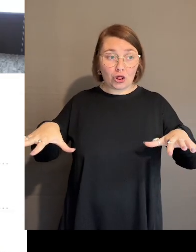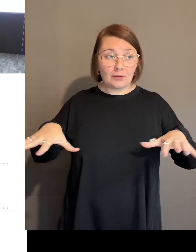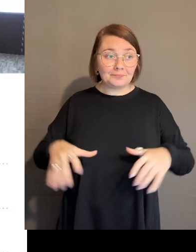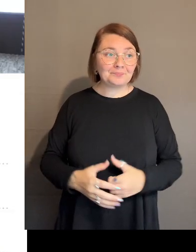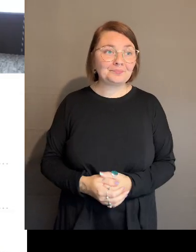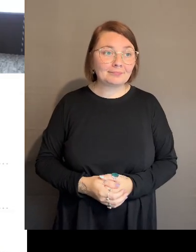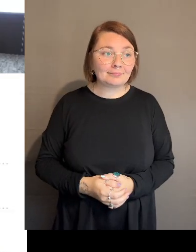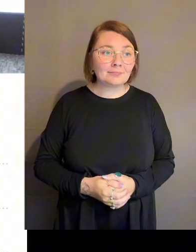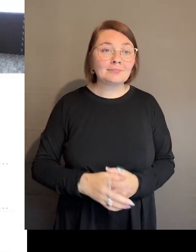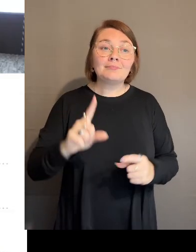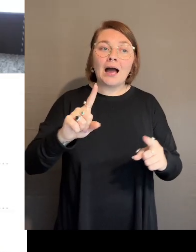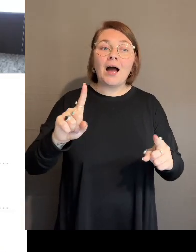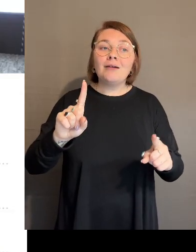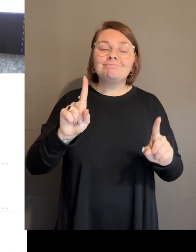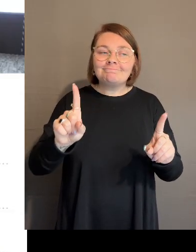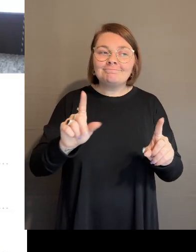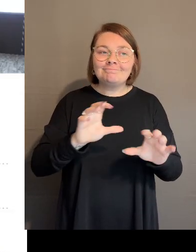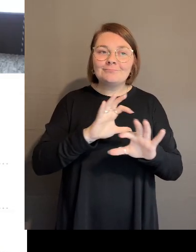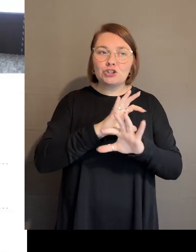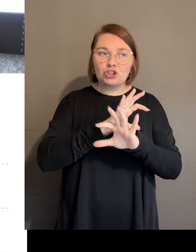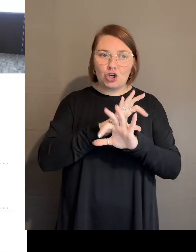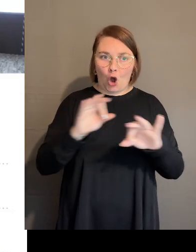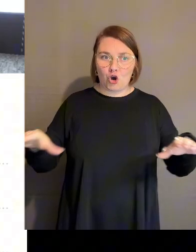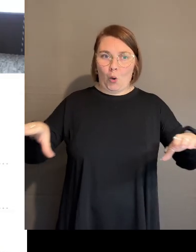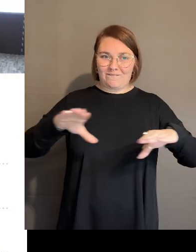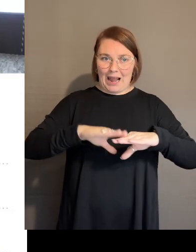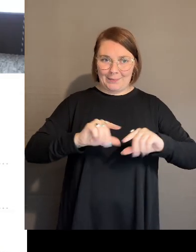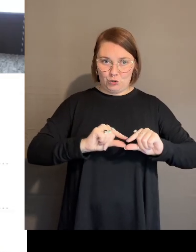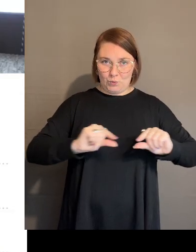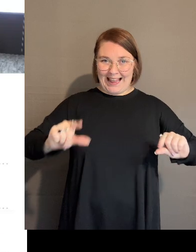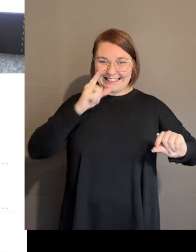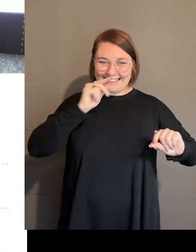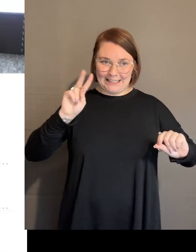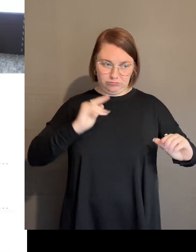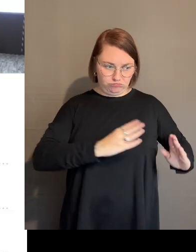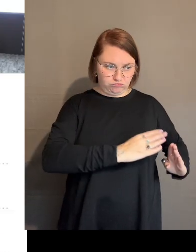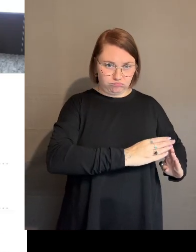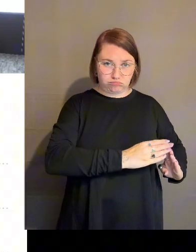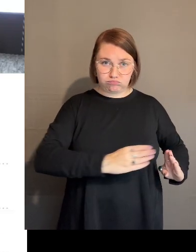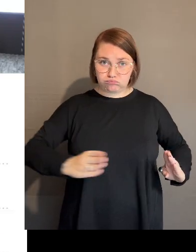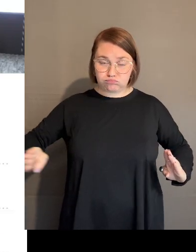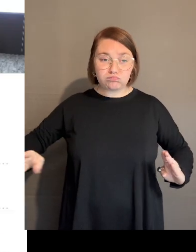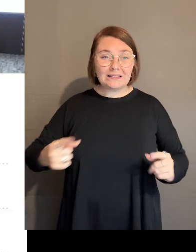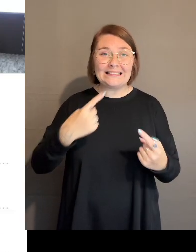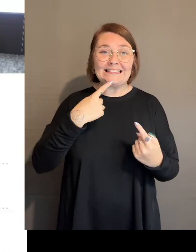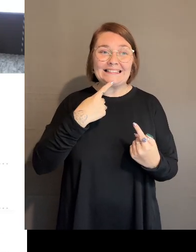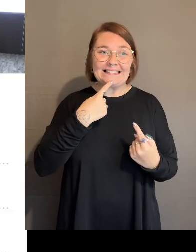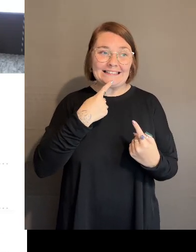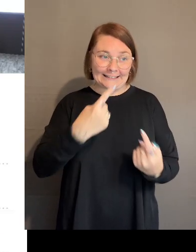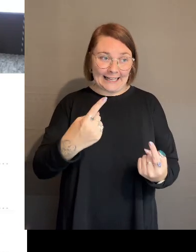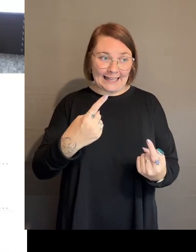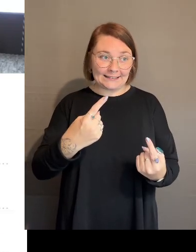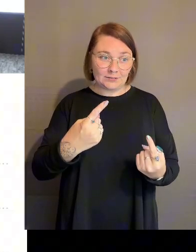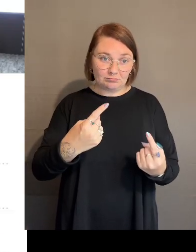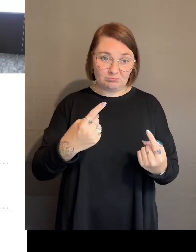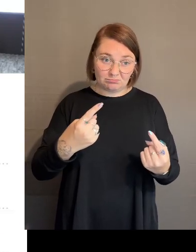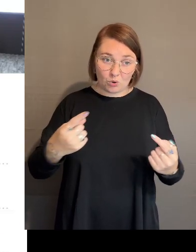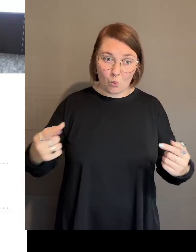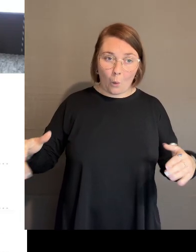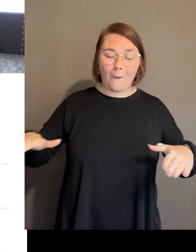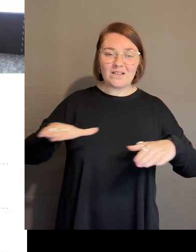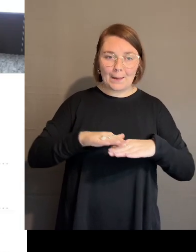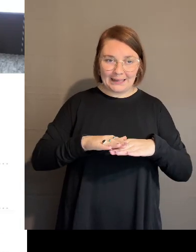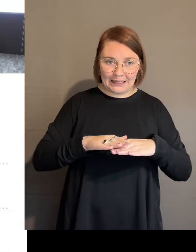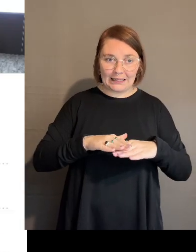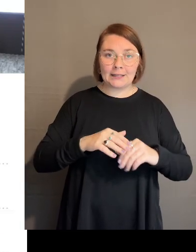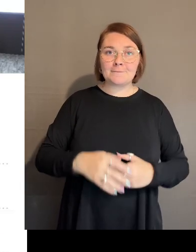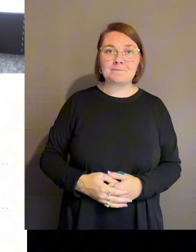In contrast, the non-overlapping 95% confidence intervals shows, the overlap… the overlapping